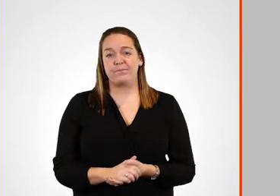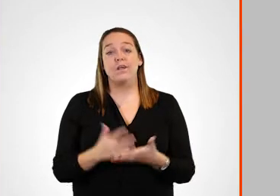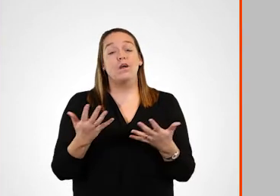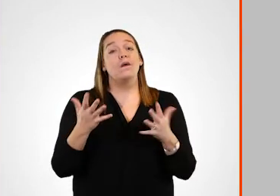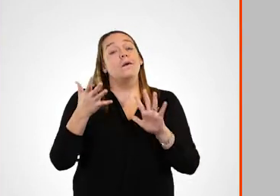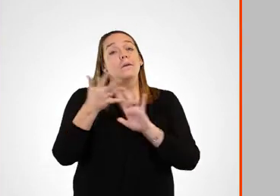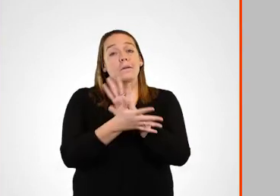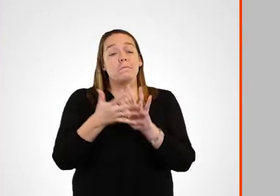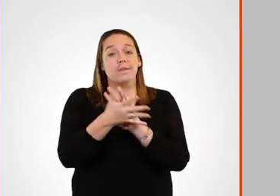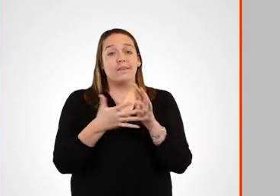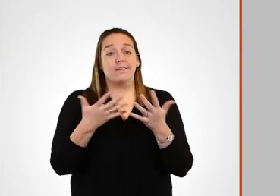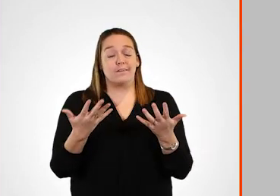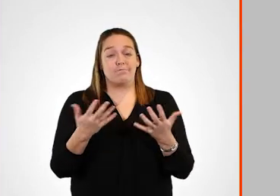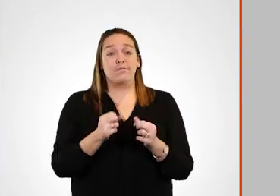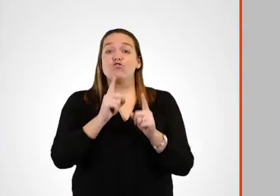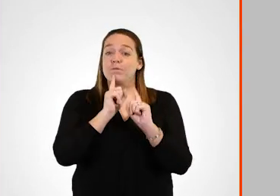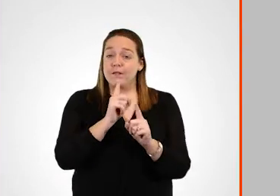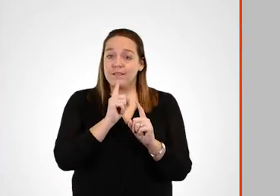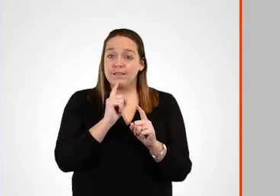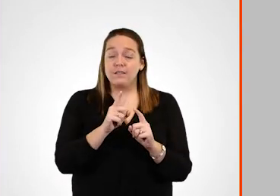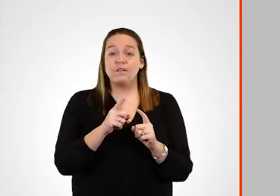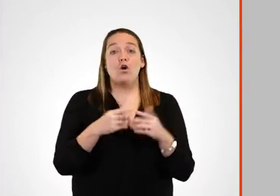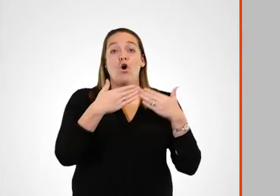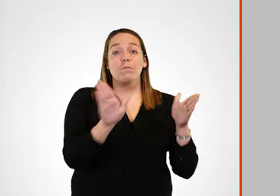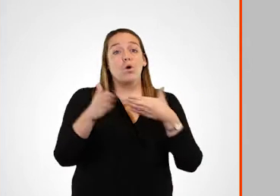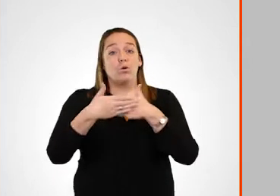So it was recommended and we recommend that the O and C be given at 6,